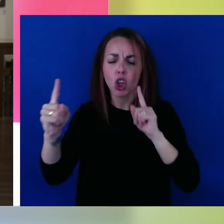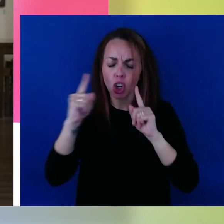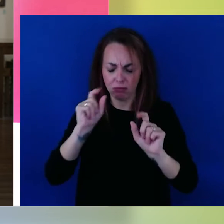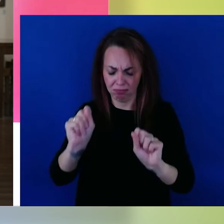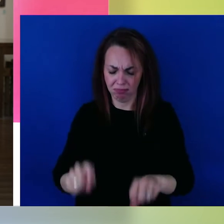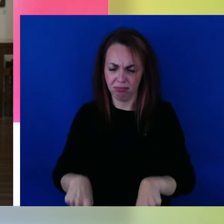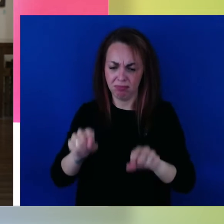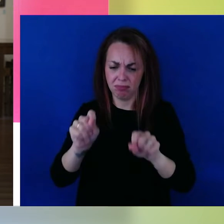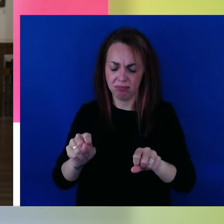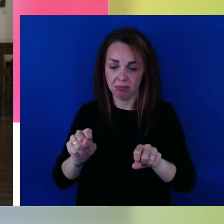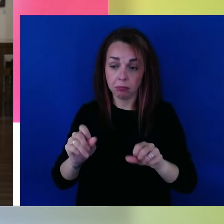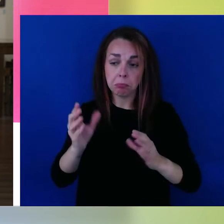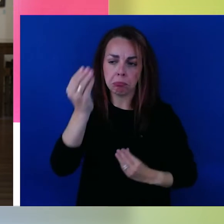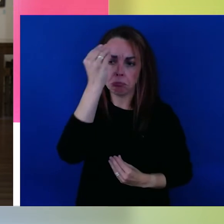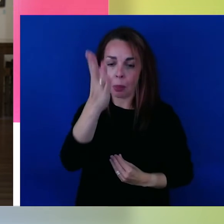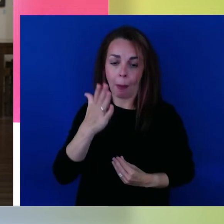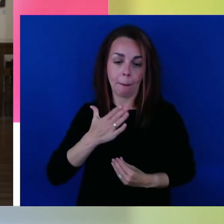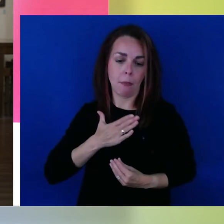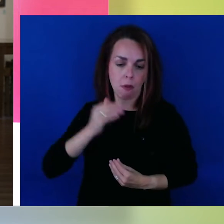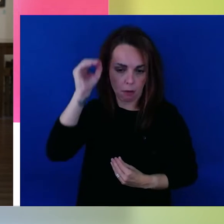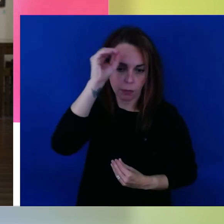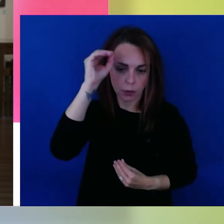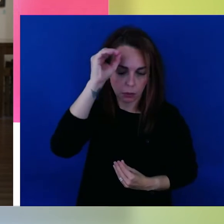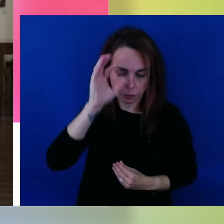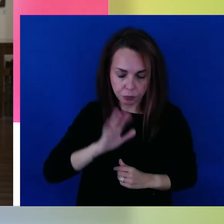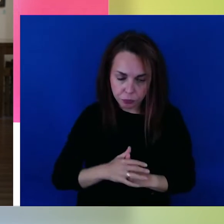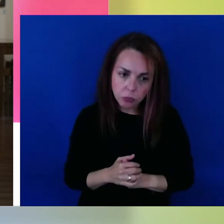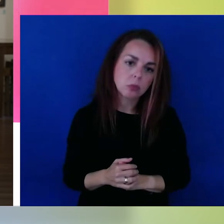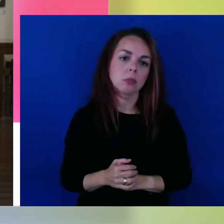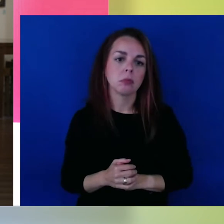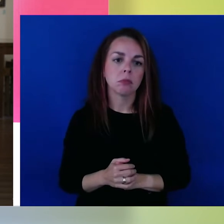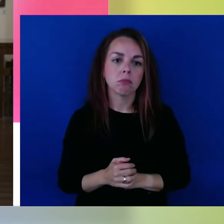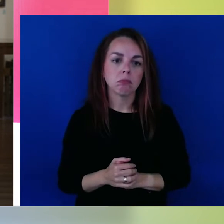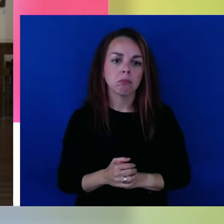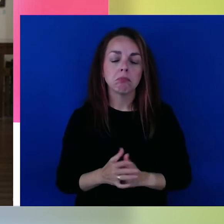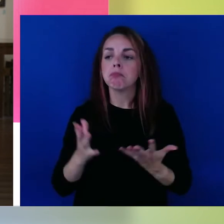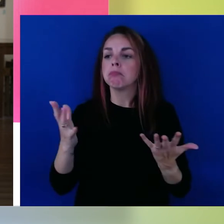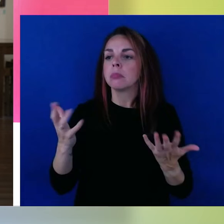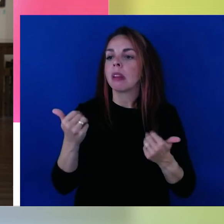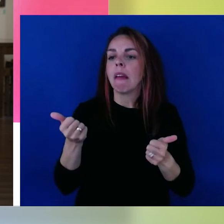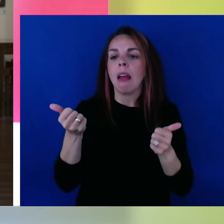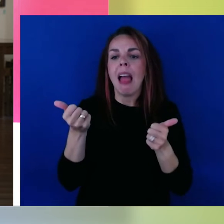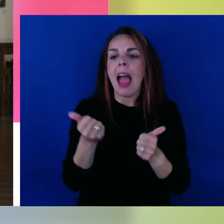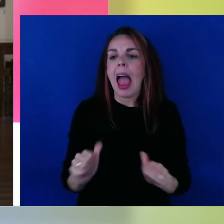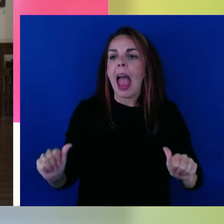Here's my thinking. Like any instrument of power,